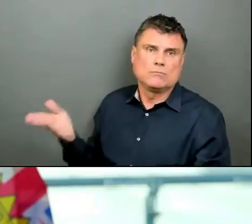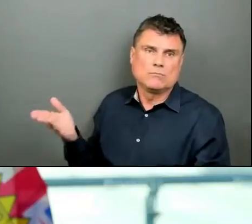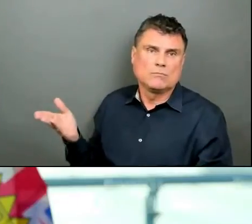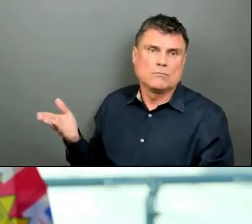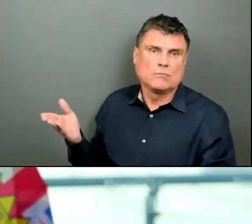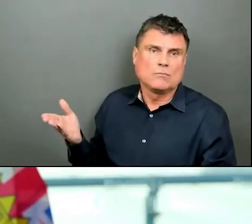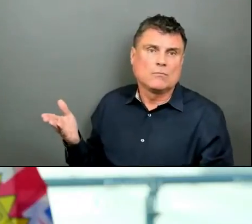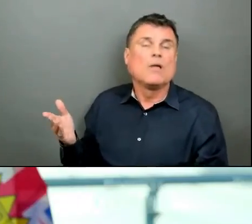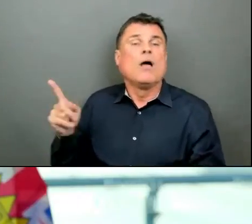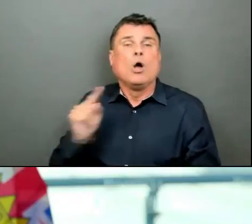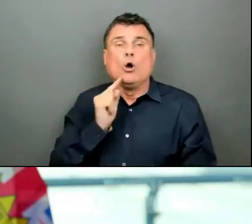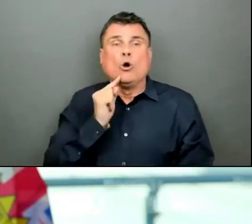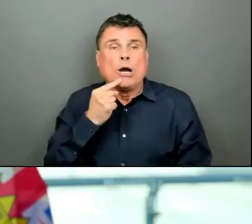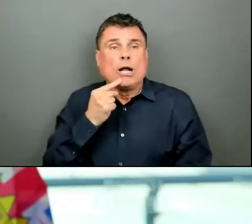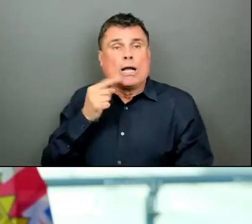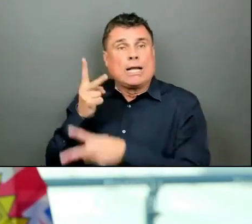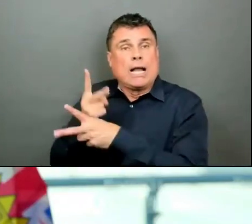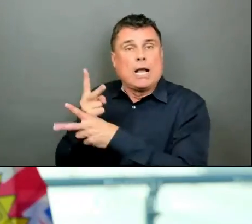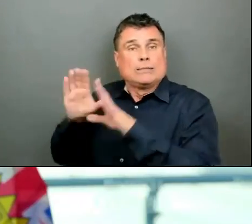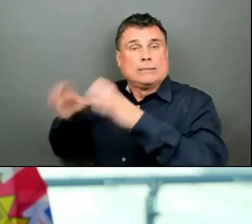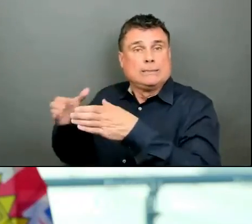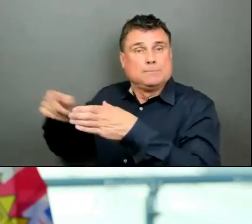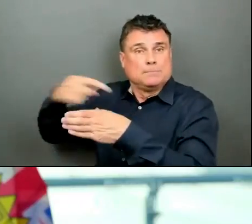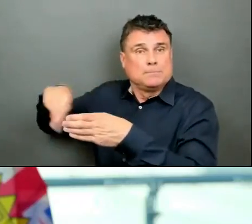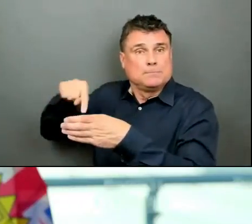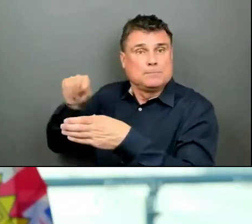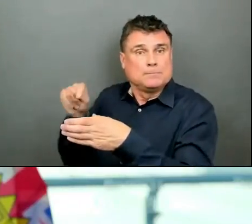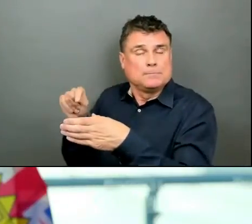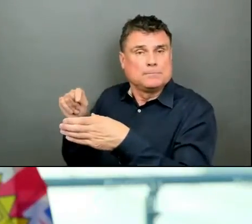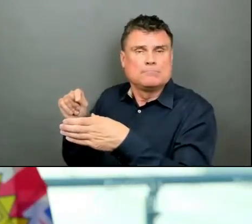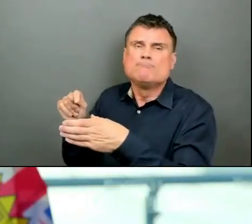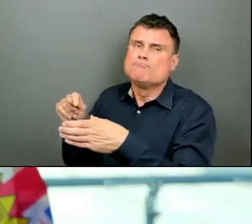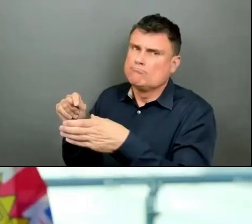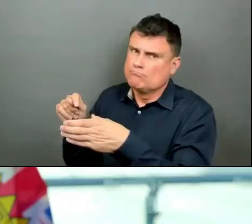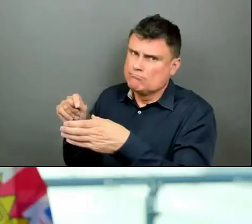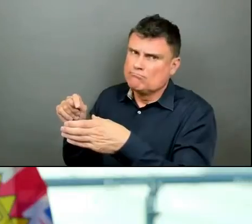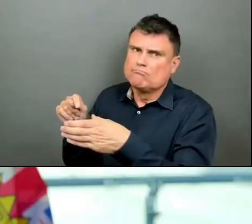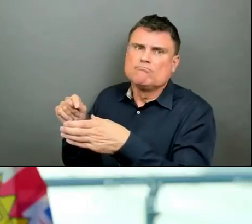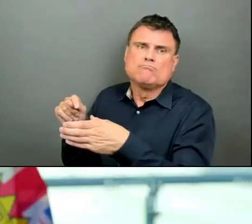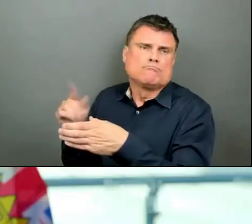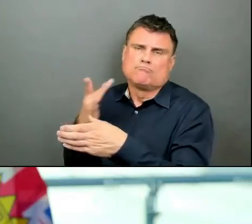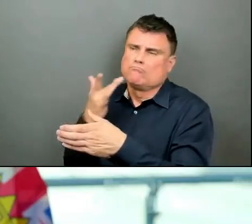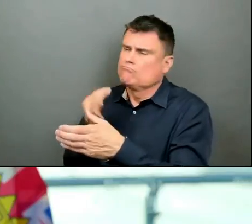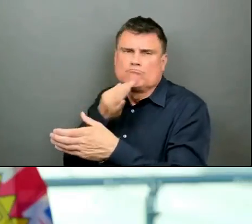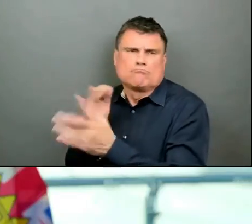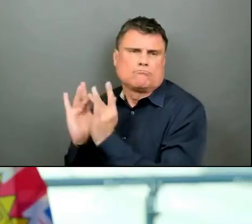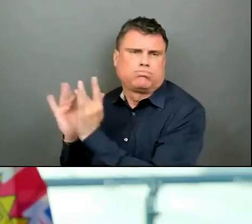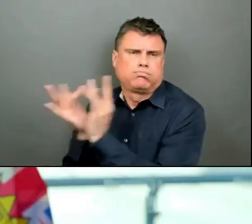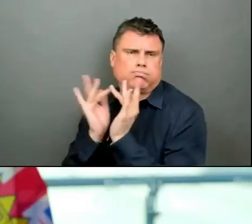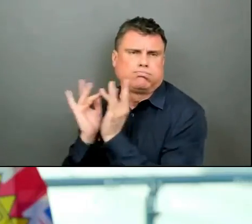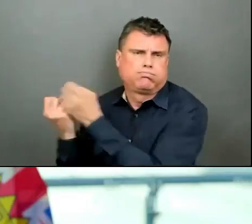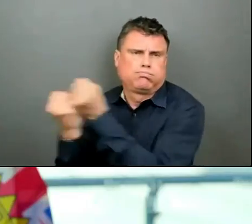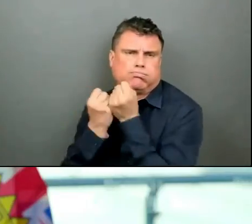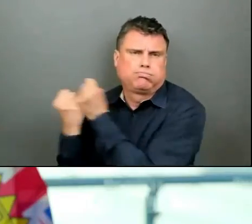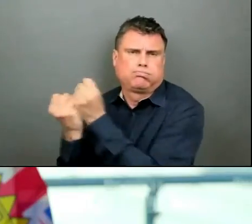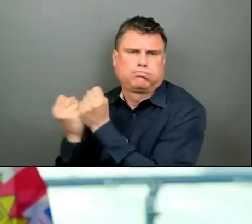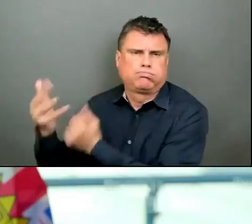the care, is we have a strong network of support, we're learning from each other so the methods people are